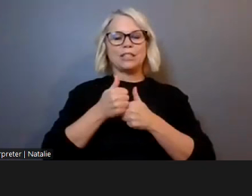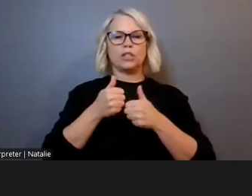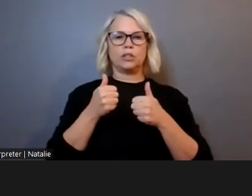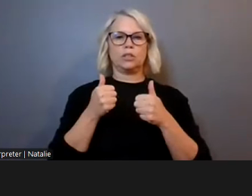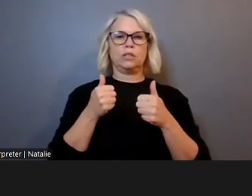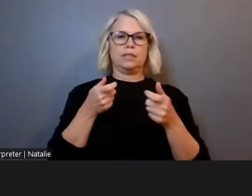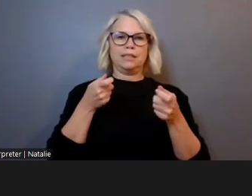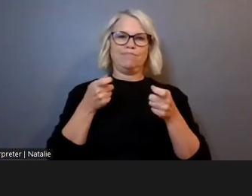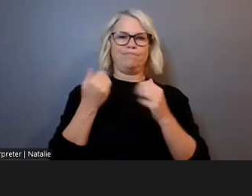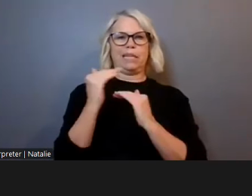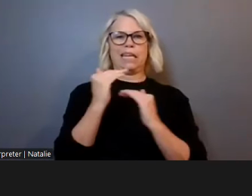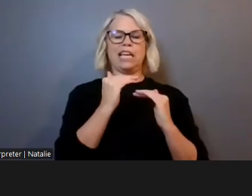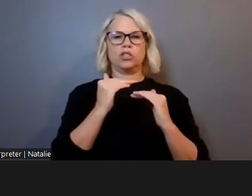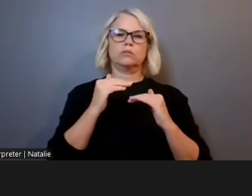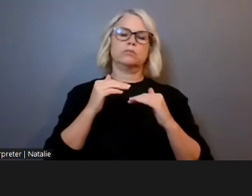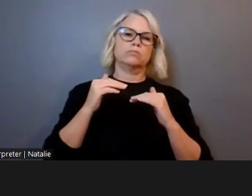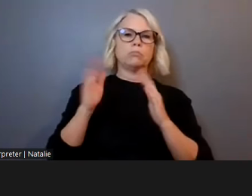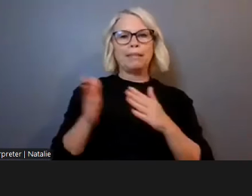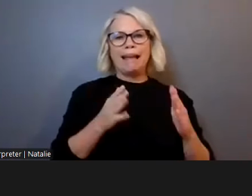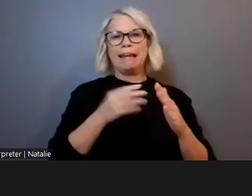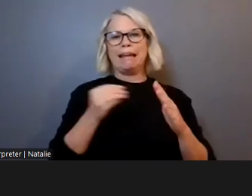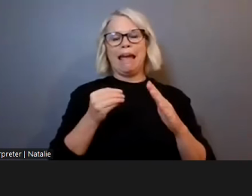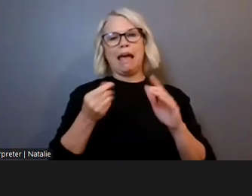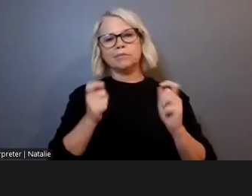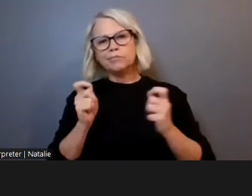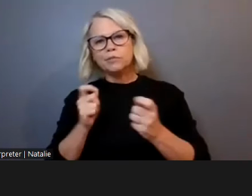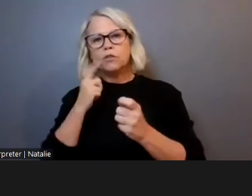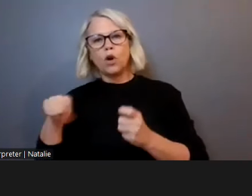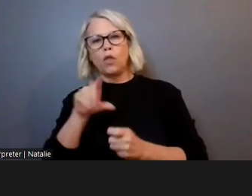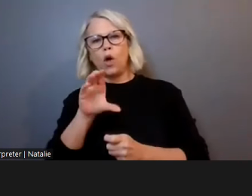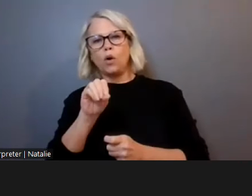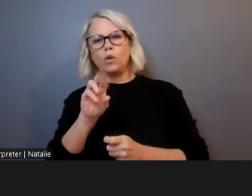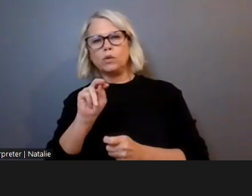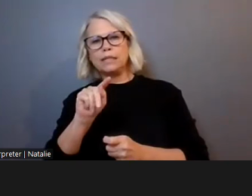updates and revisions, for those counties that maintain those plans.